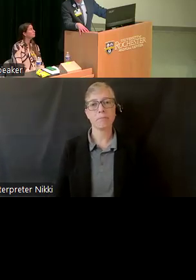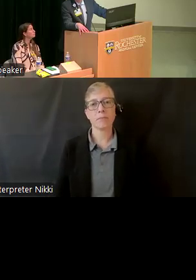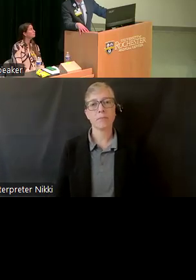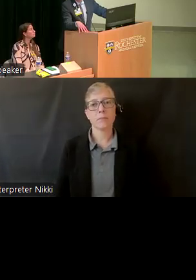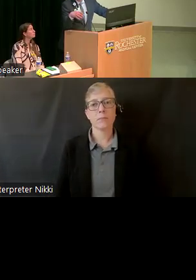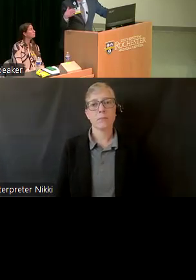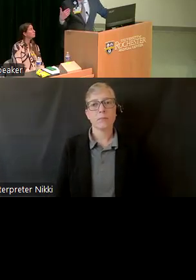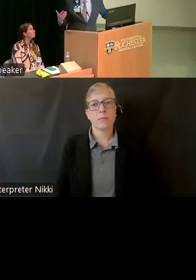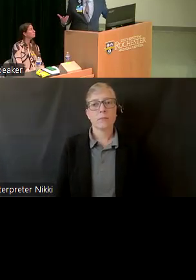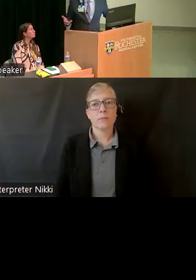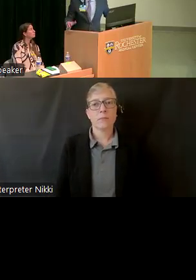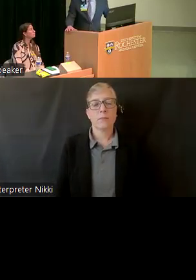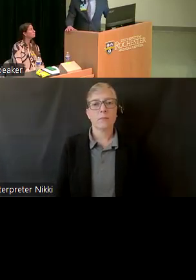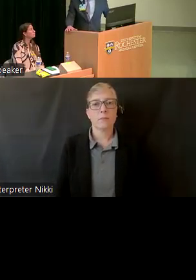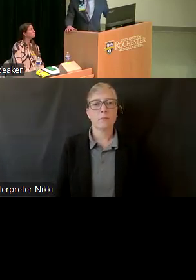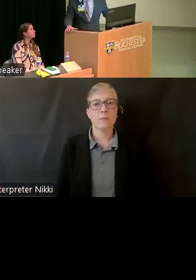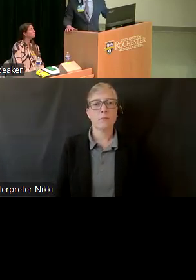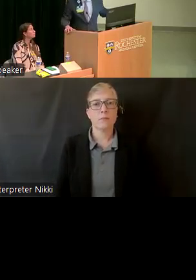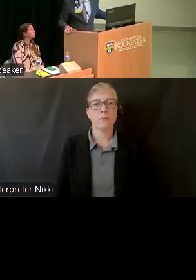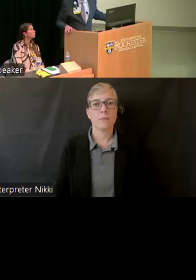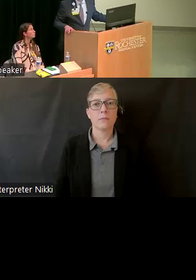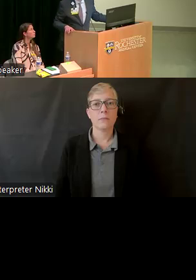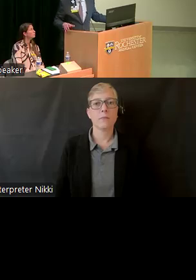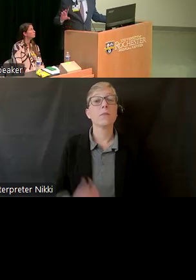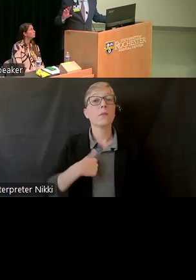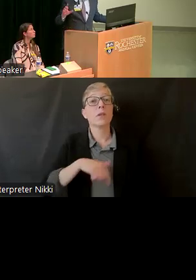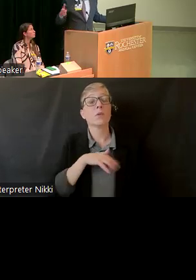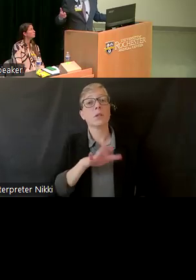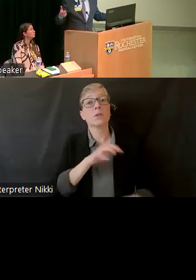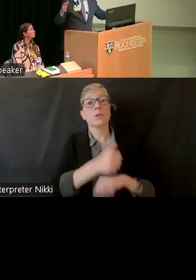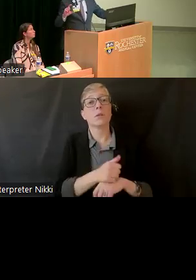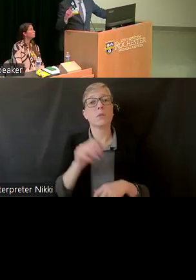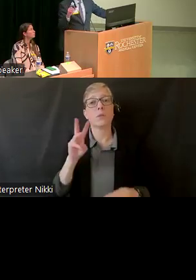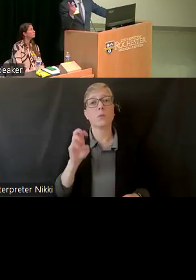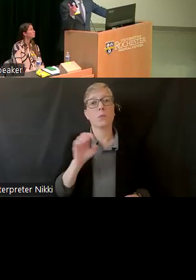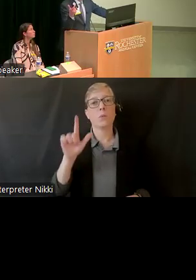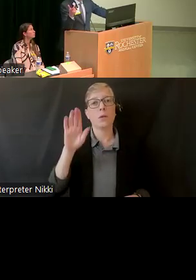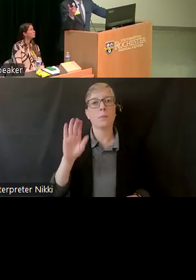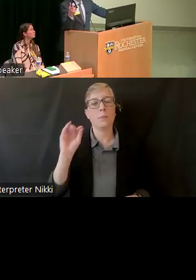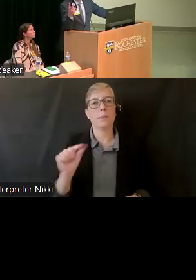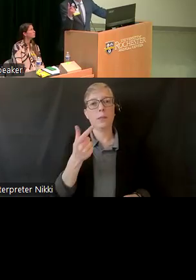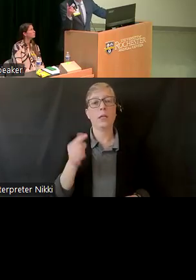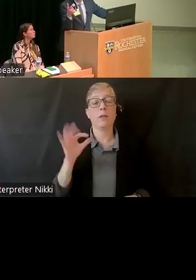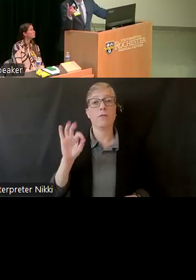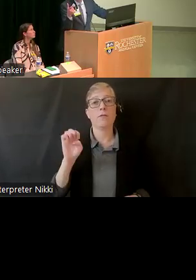generally like when we set up well-being fellows we did it 4 to 6 and a part of that was symbolic